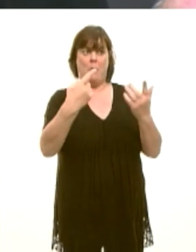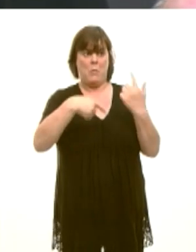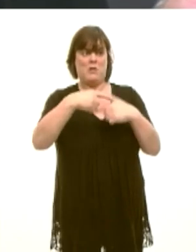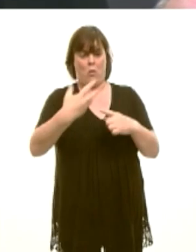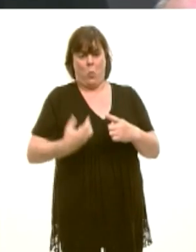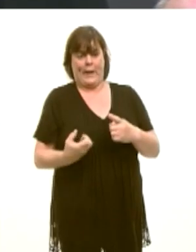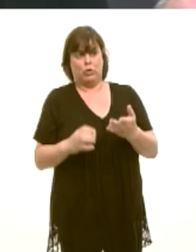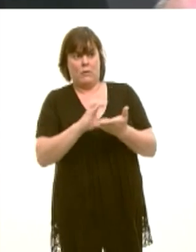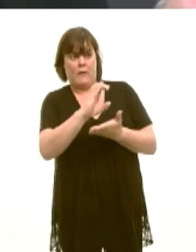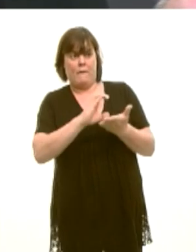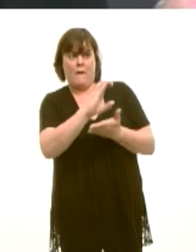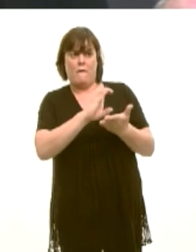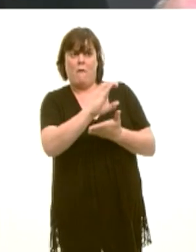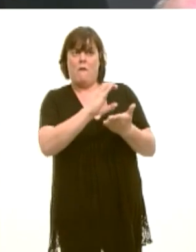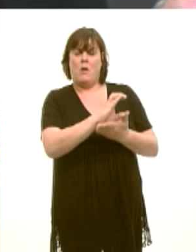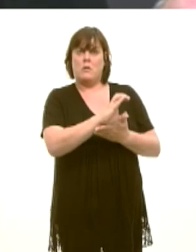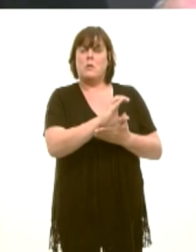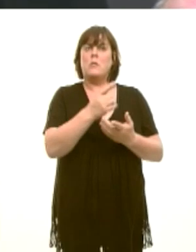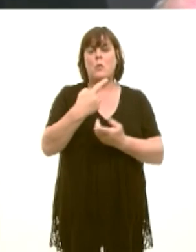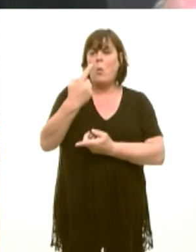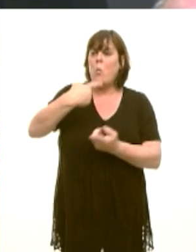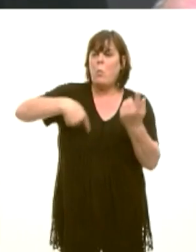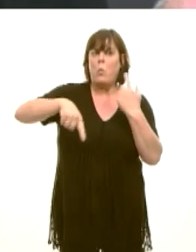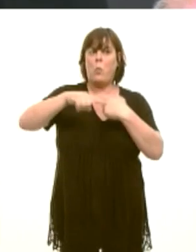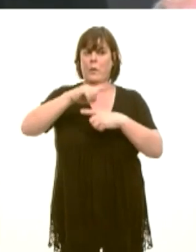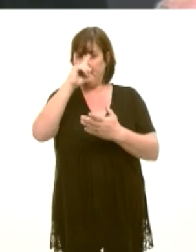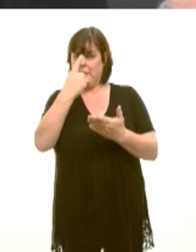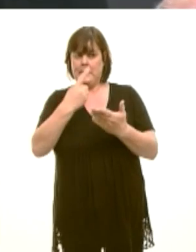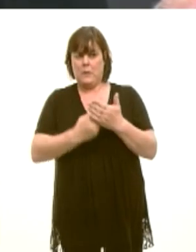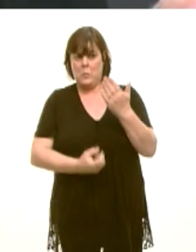When will the public be able to determine what is happening in respect of leadership